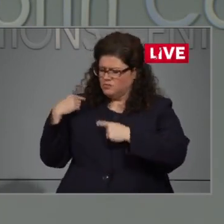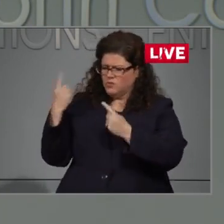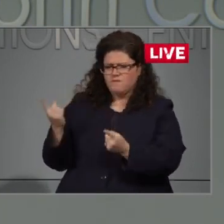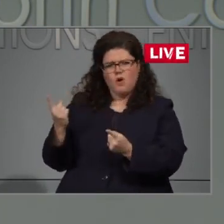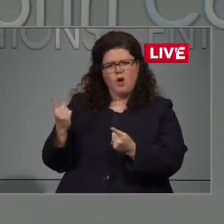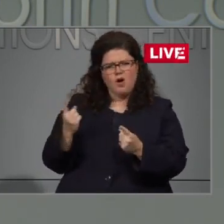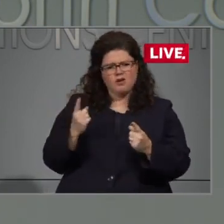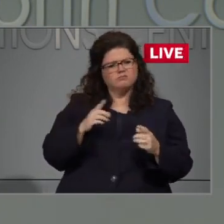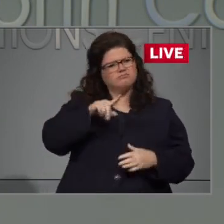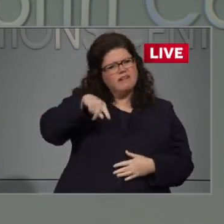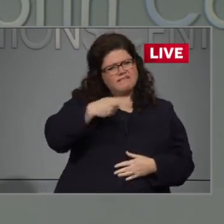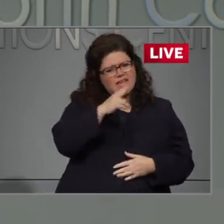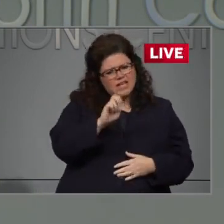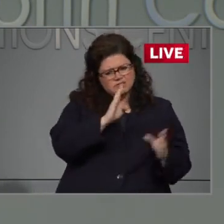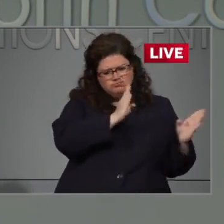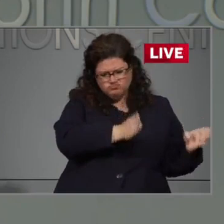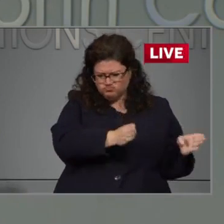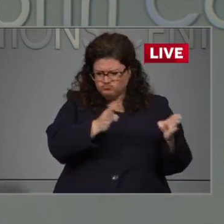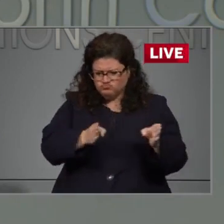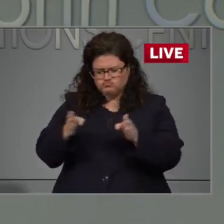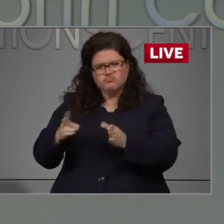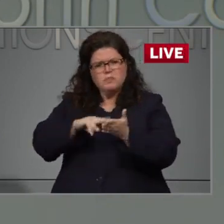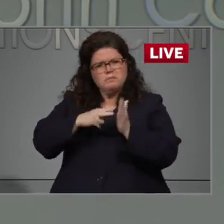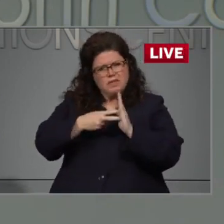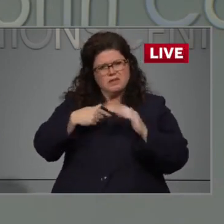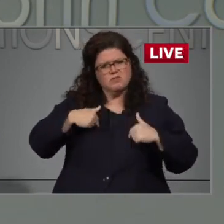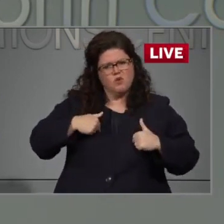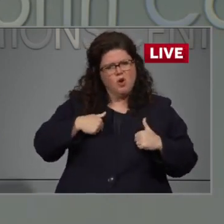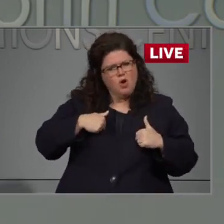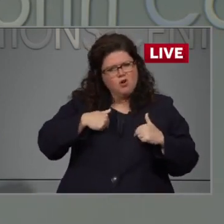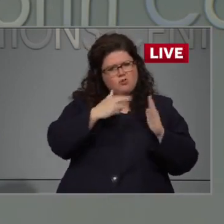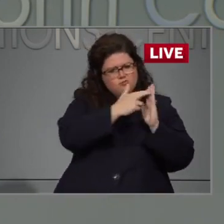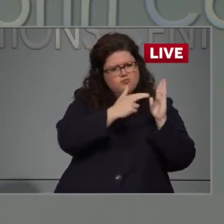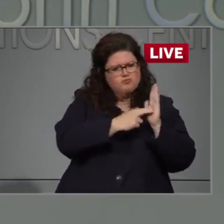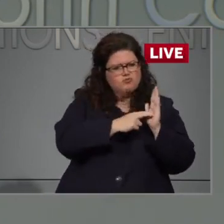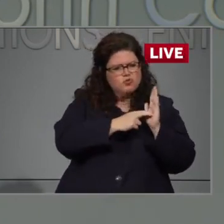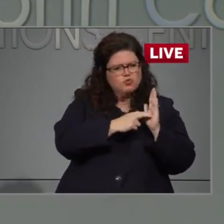AND THEIR FAMILIES NORTH CAROLINA HAS BEEN CAREFUL IN LIFTING COVID-19 RESTRICTIONS.